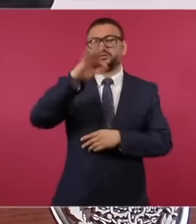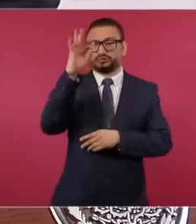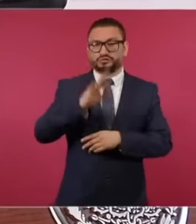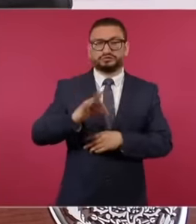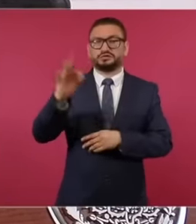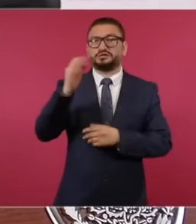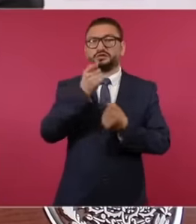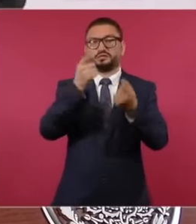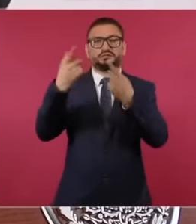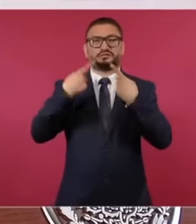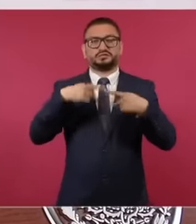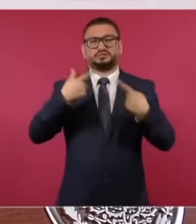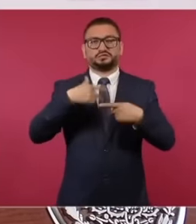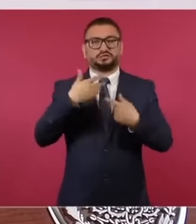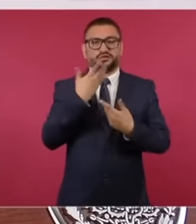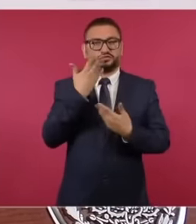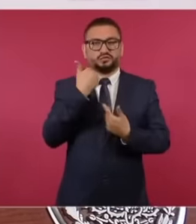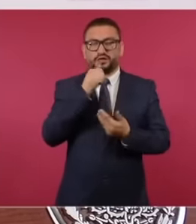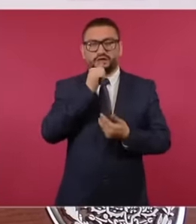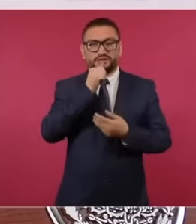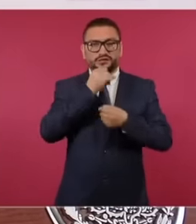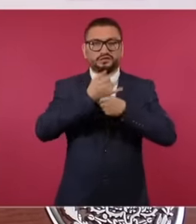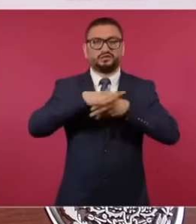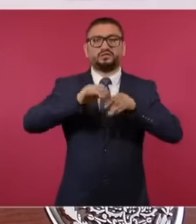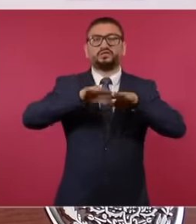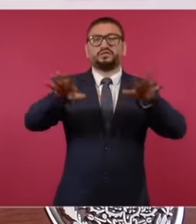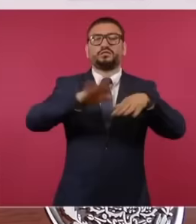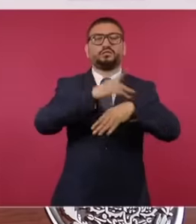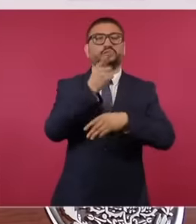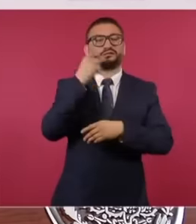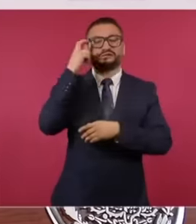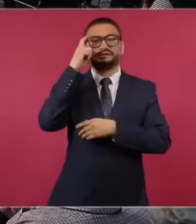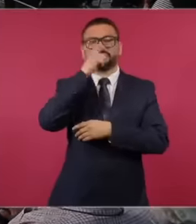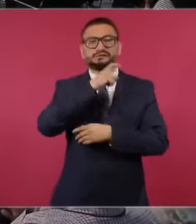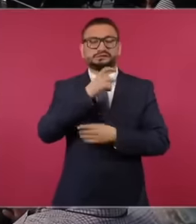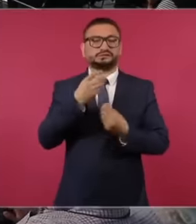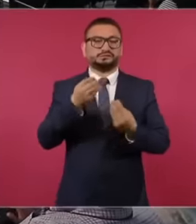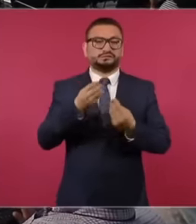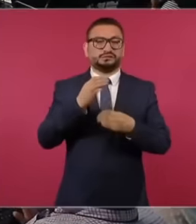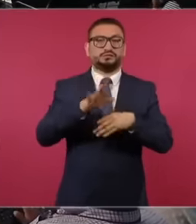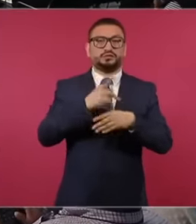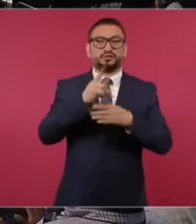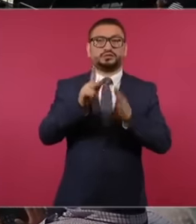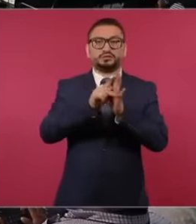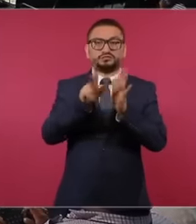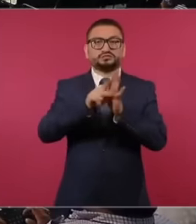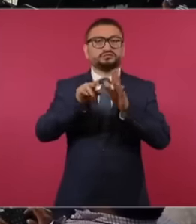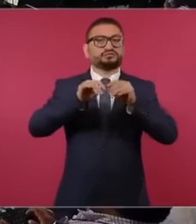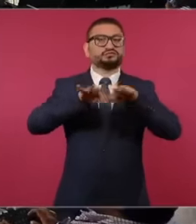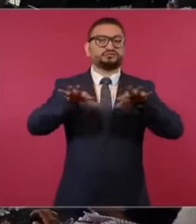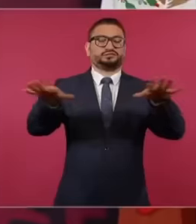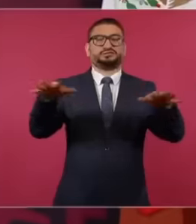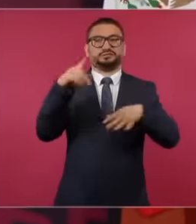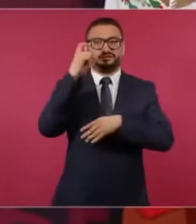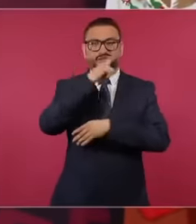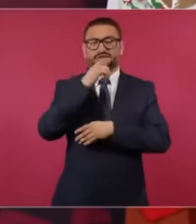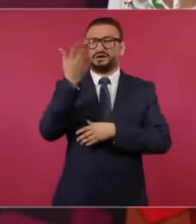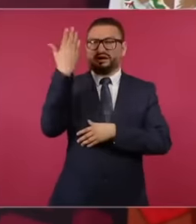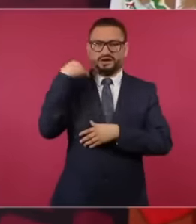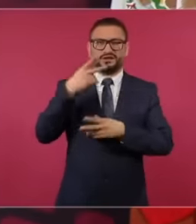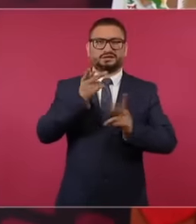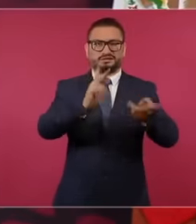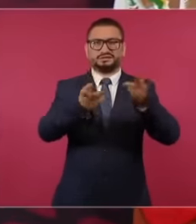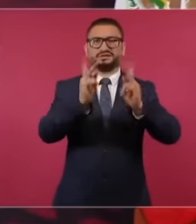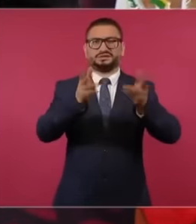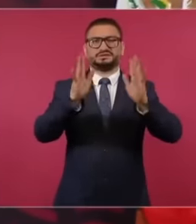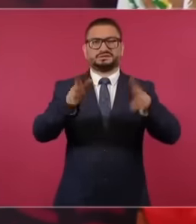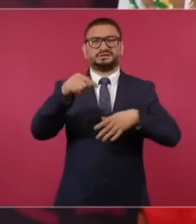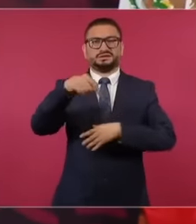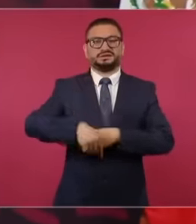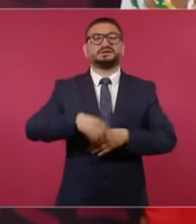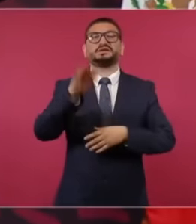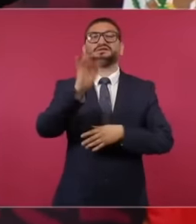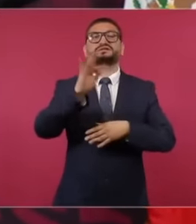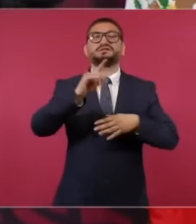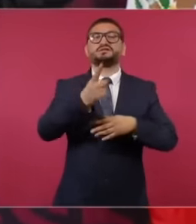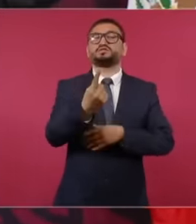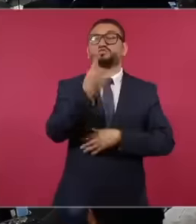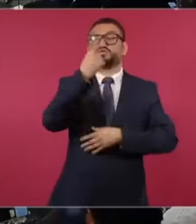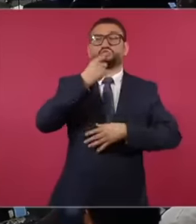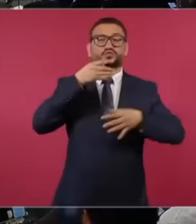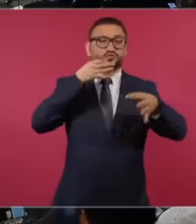aware because communication is very difficult on one occasion we speak here there may be